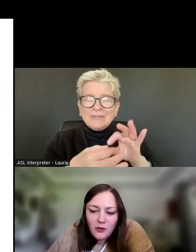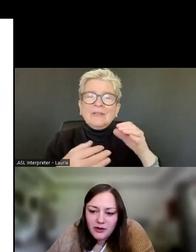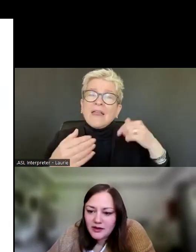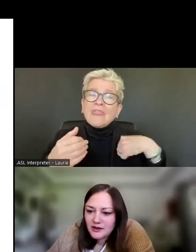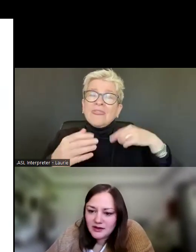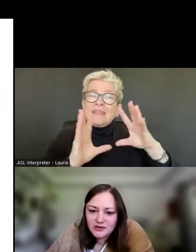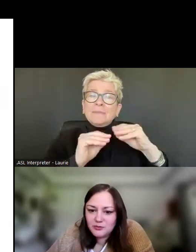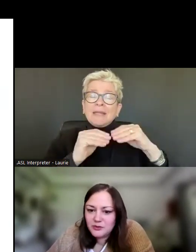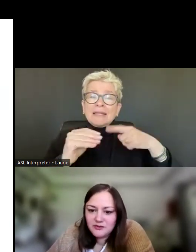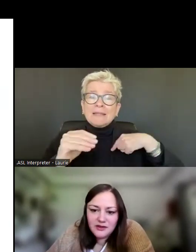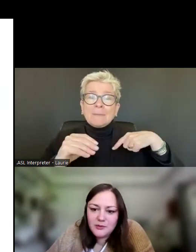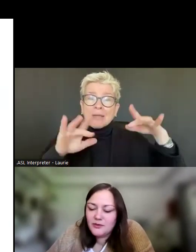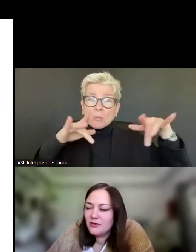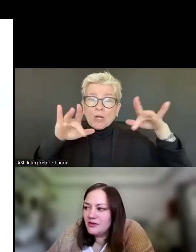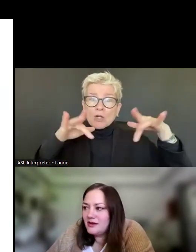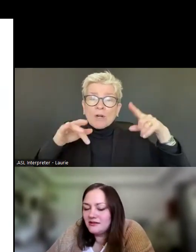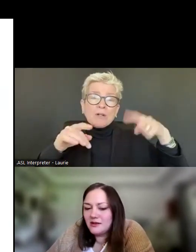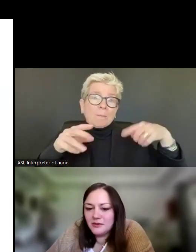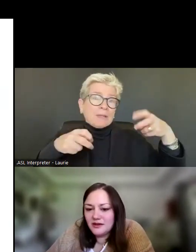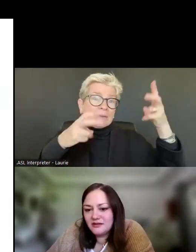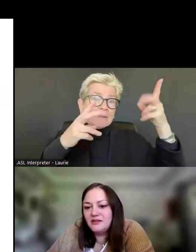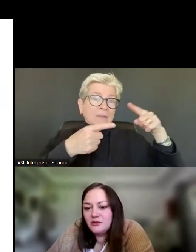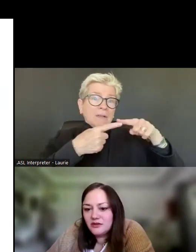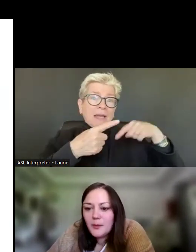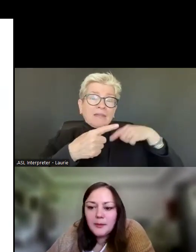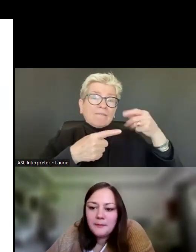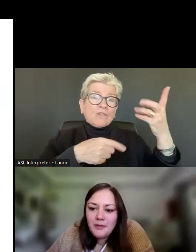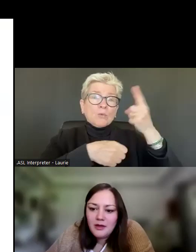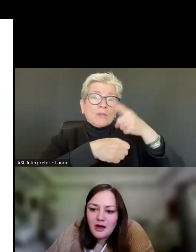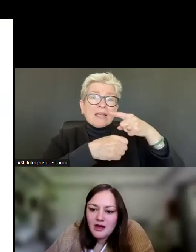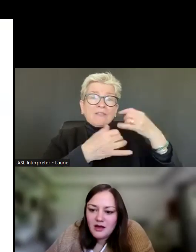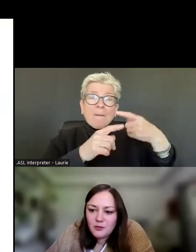recorded and it should be available in the next couple days on YouTube.